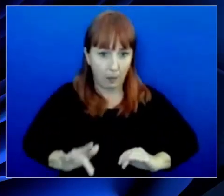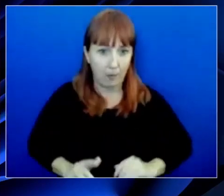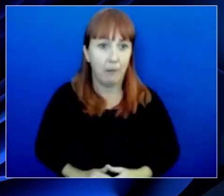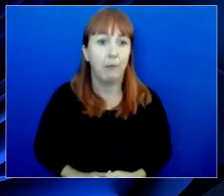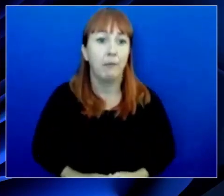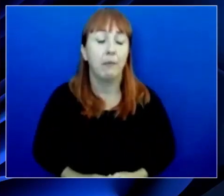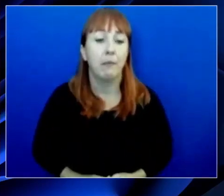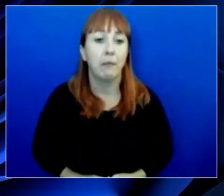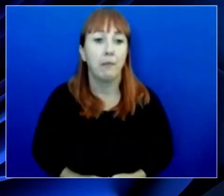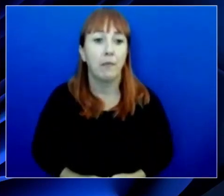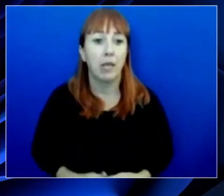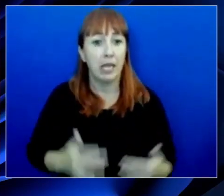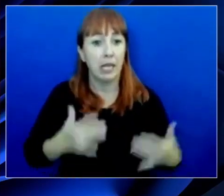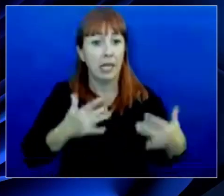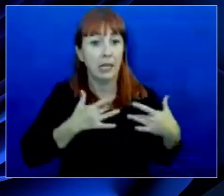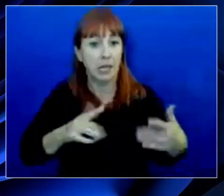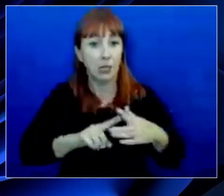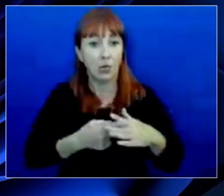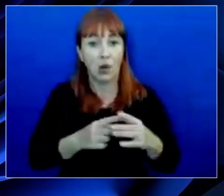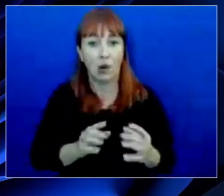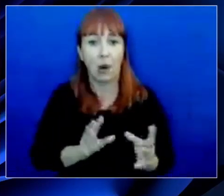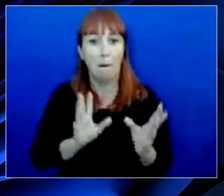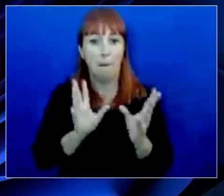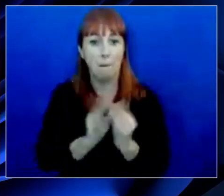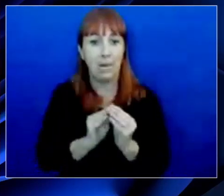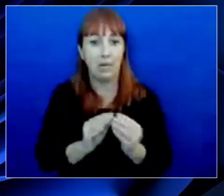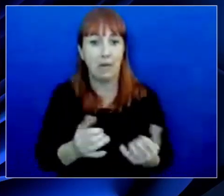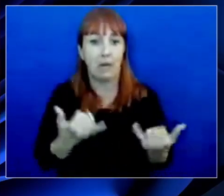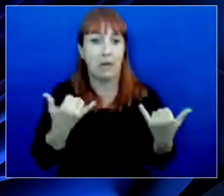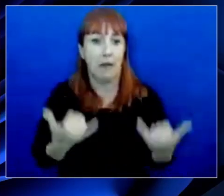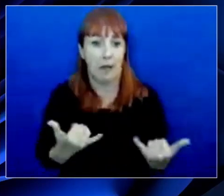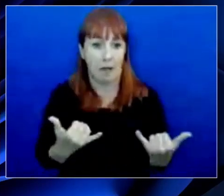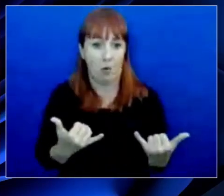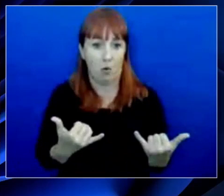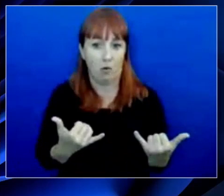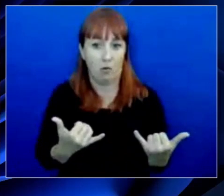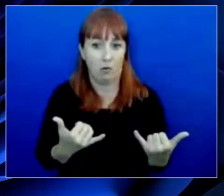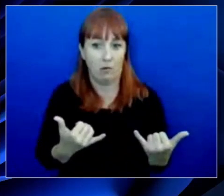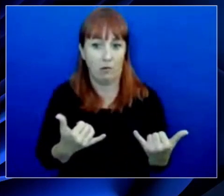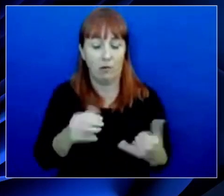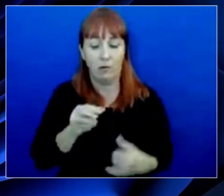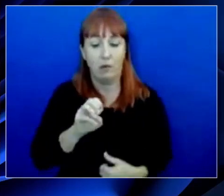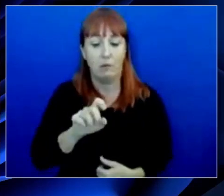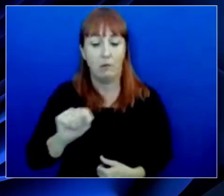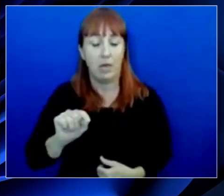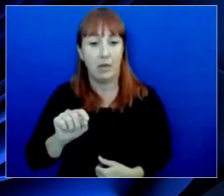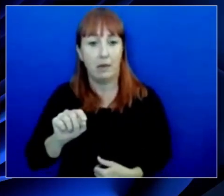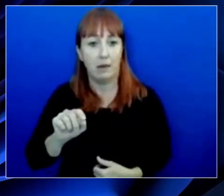It would generally start here. What's called the meet now button and the meet button menu would just